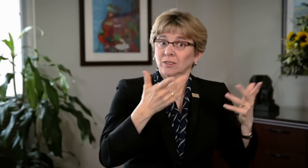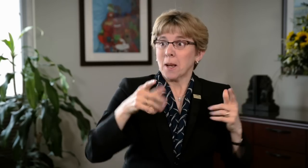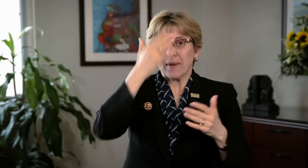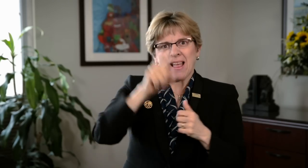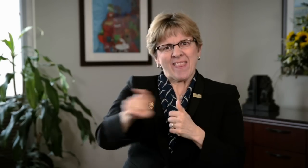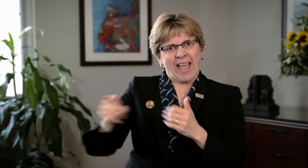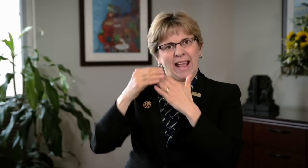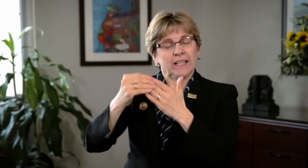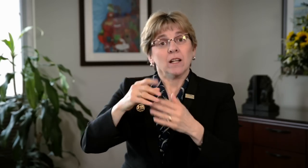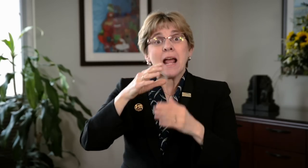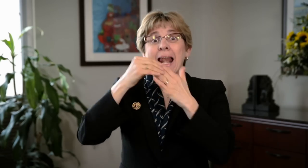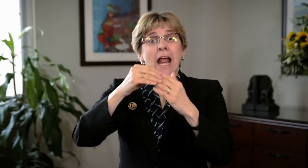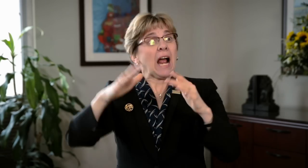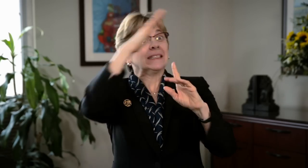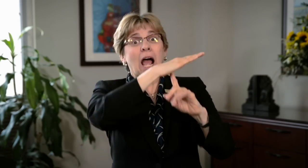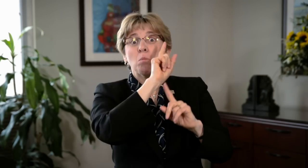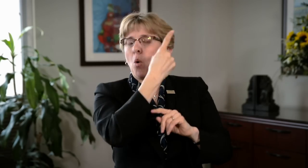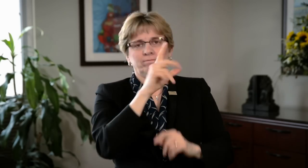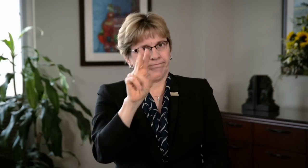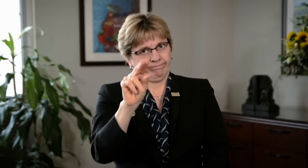Because they led. Leadership does not only happen at the top.